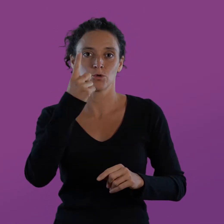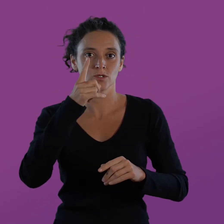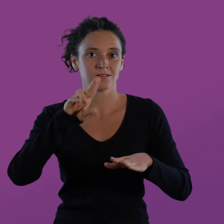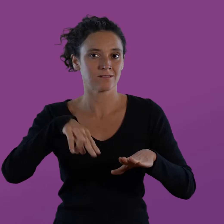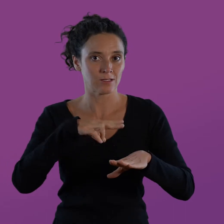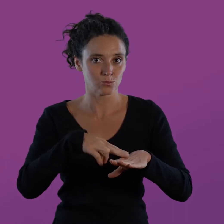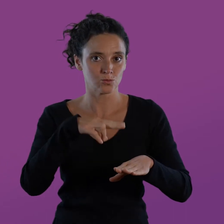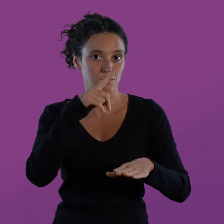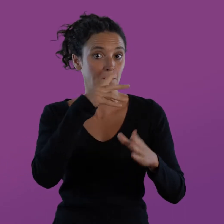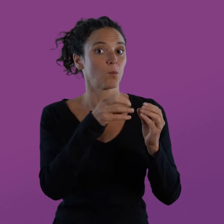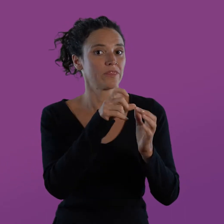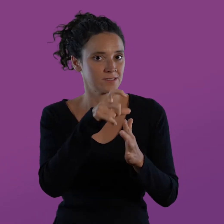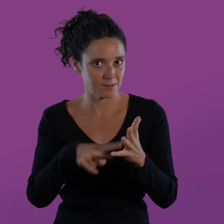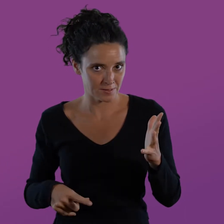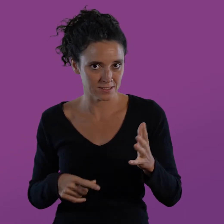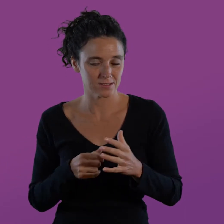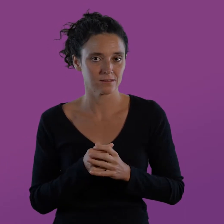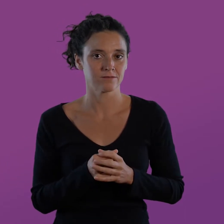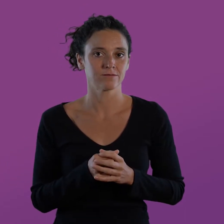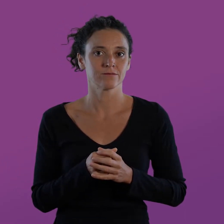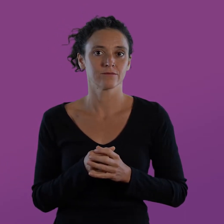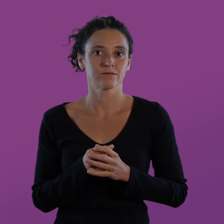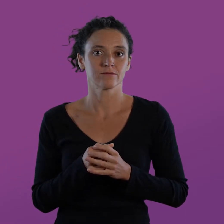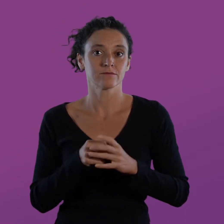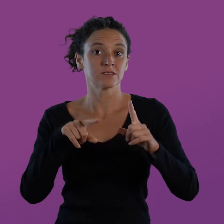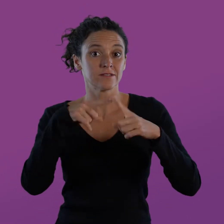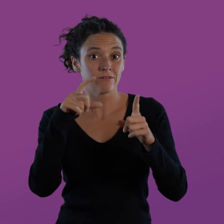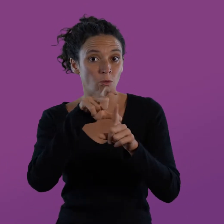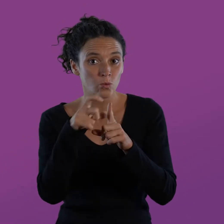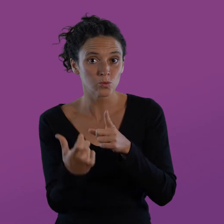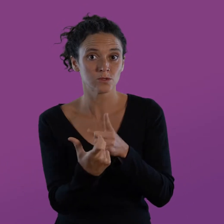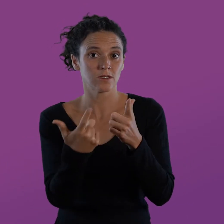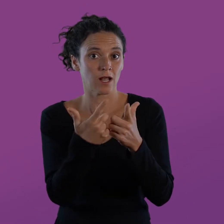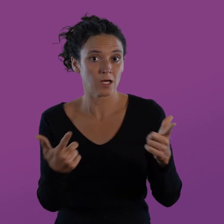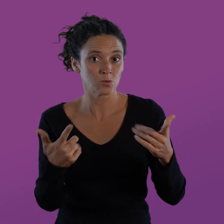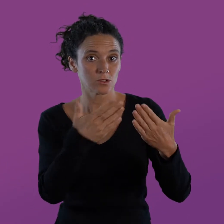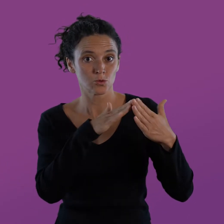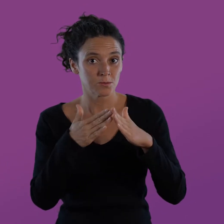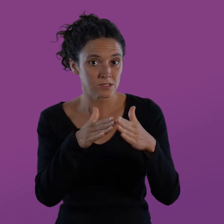intends to achieve this objective. As the Strategy emphasises, the Royal Commission will pay particular attention to the experiences -